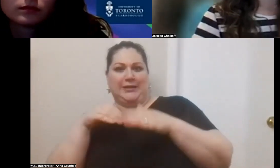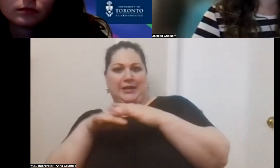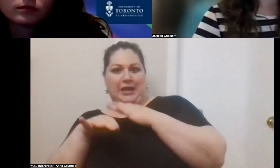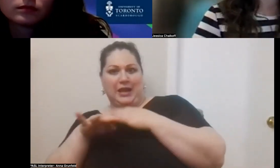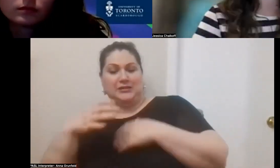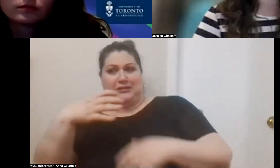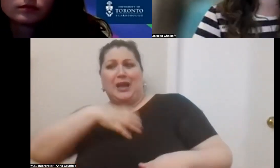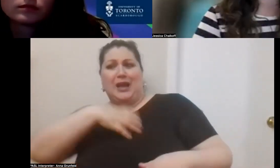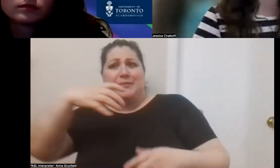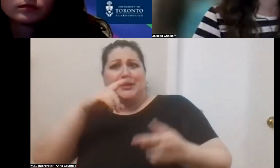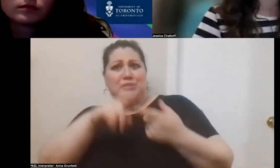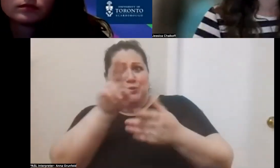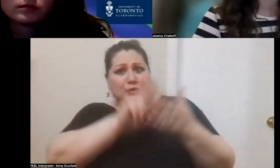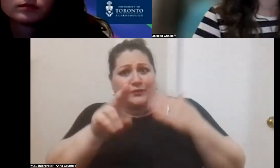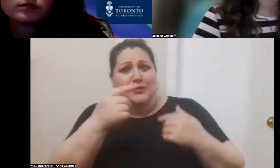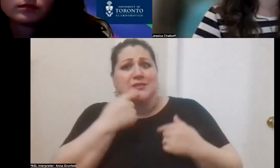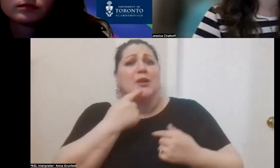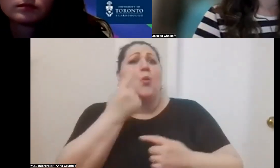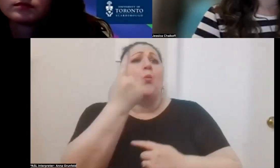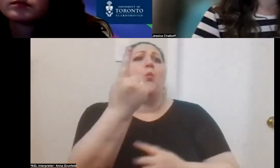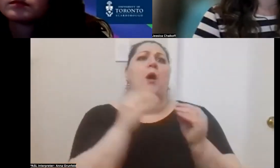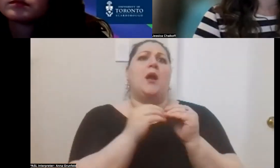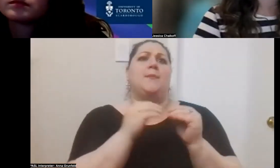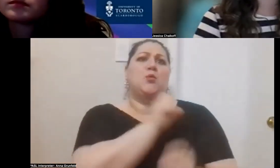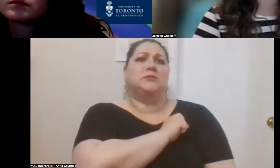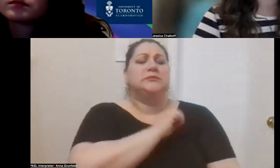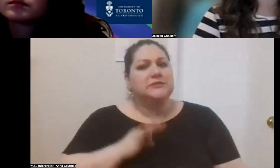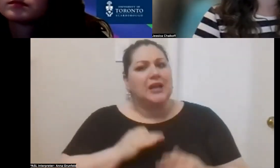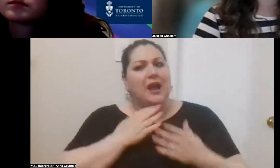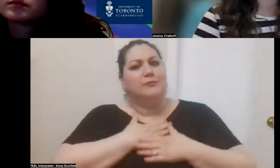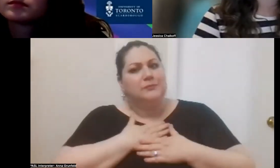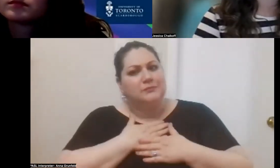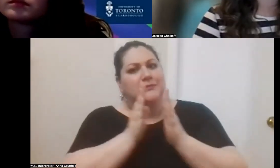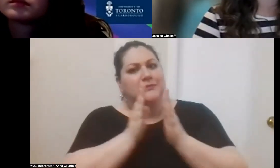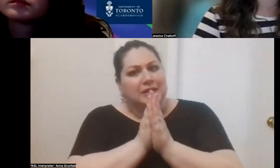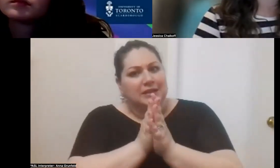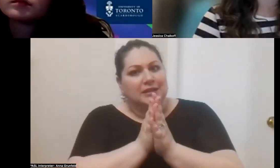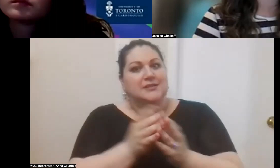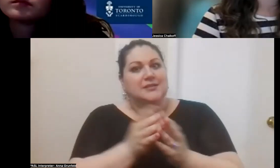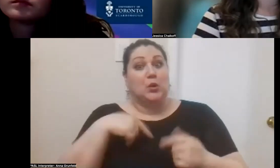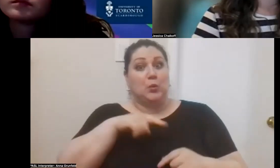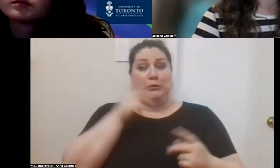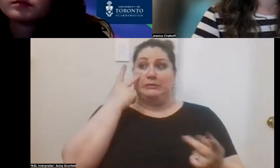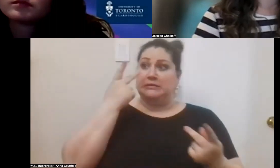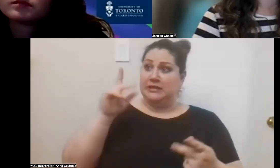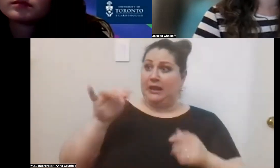We're asking for one more person, because we're seeing the athletics departments, which has